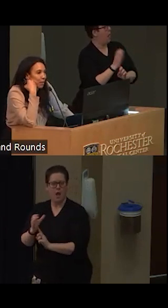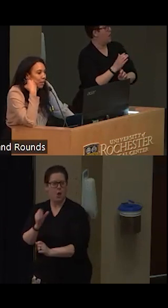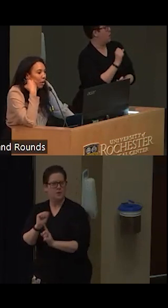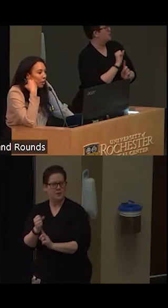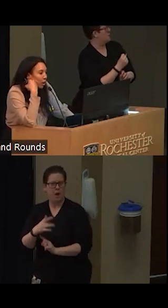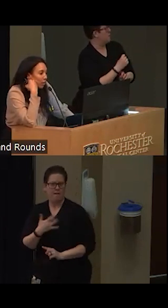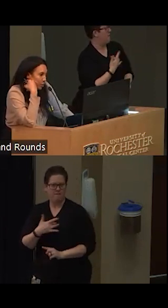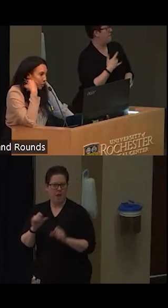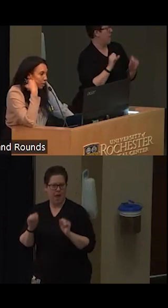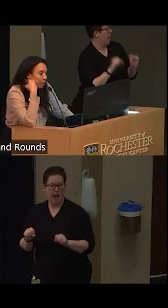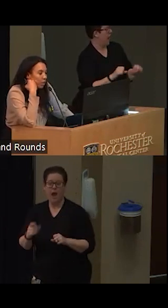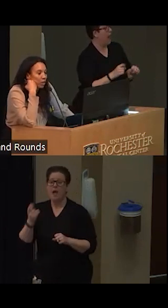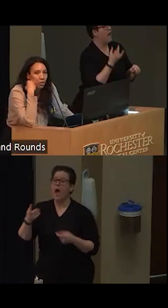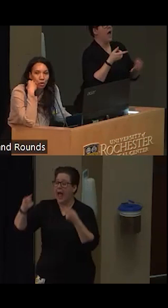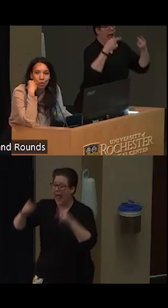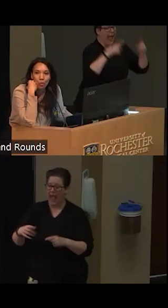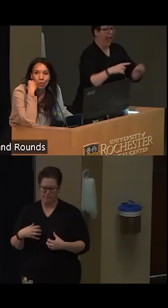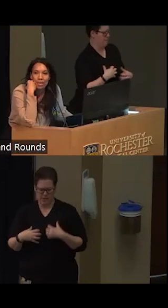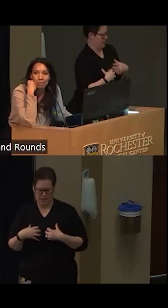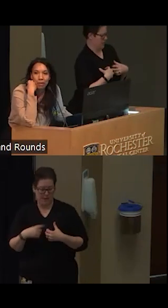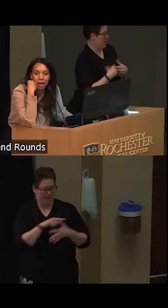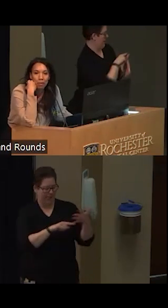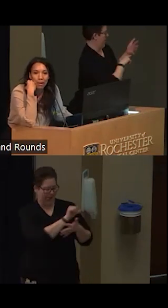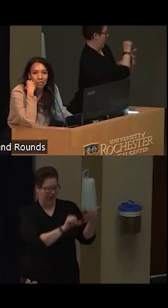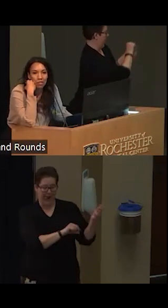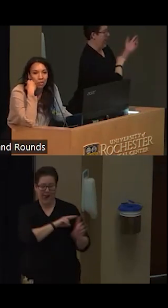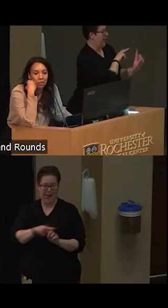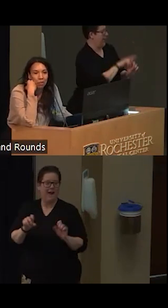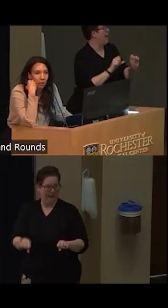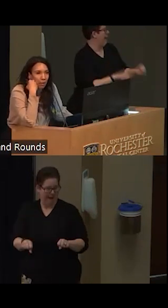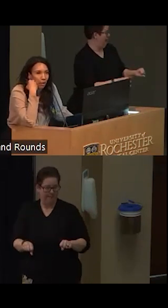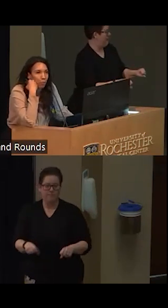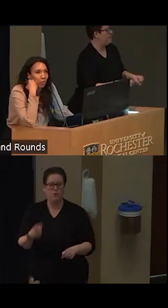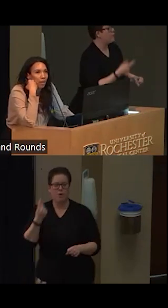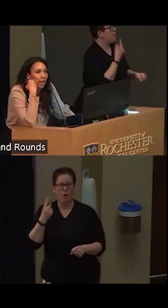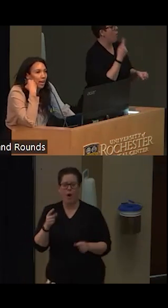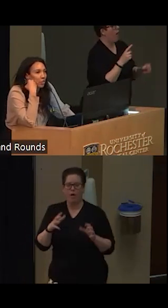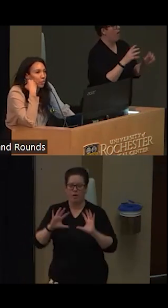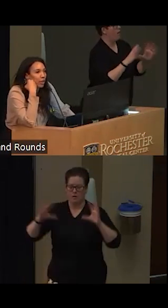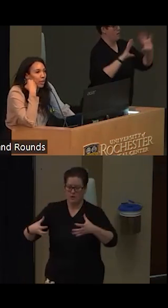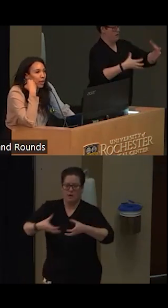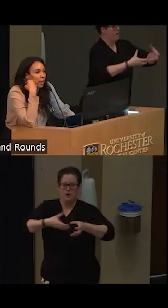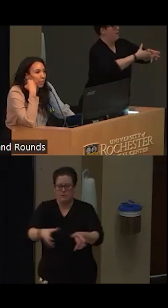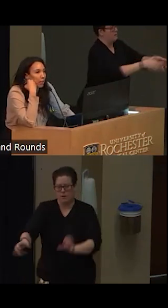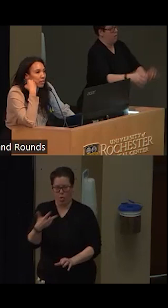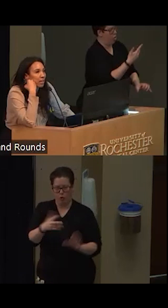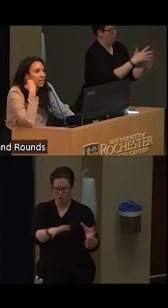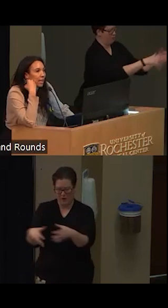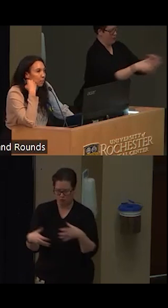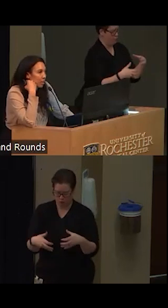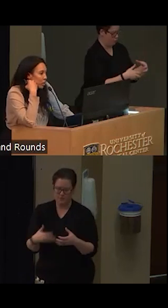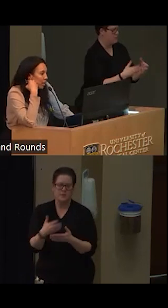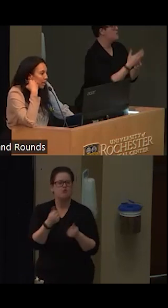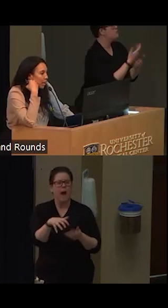uncomfortable so we split up into three groups and we tried to have a mix of Ed inpatient and